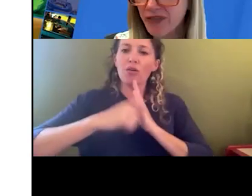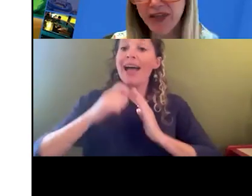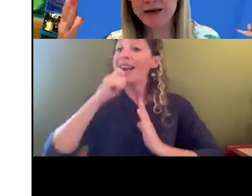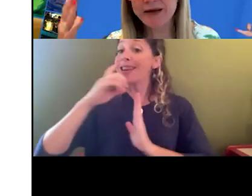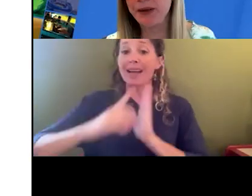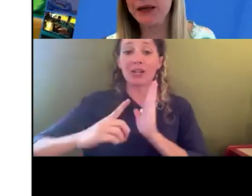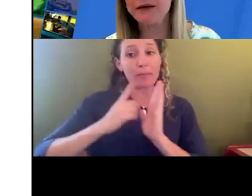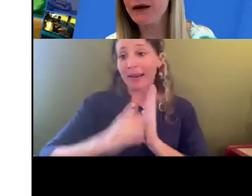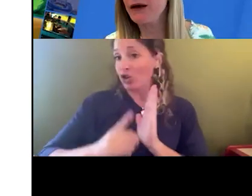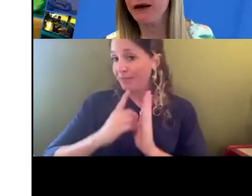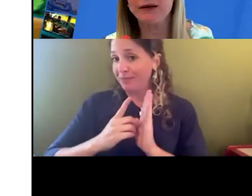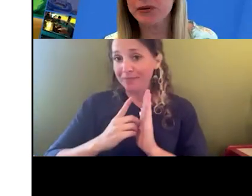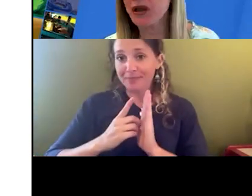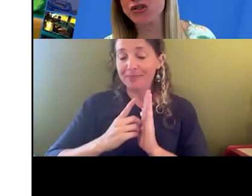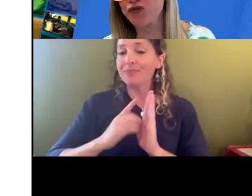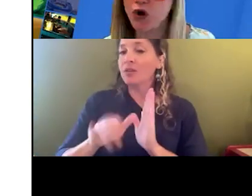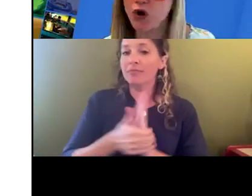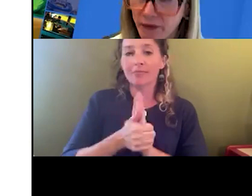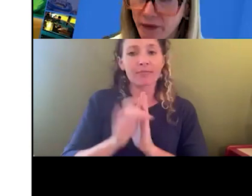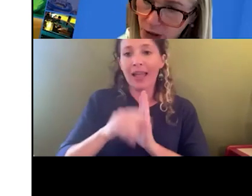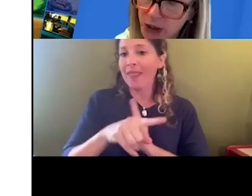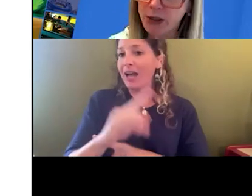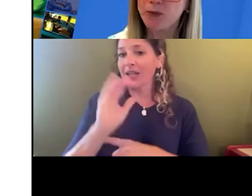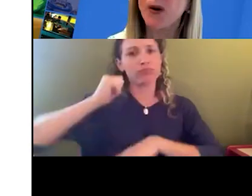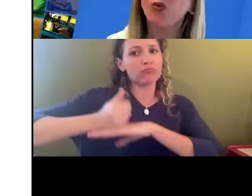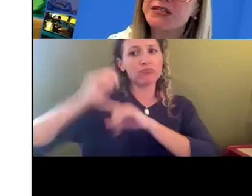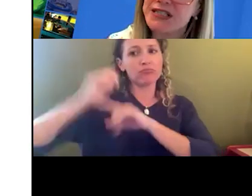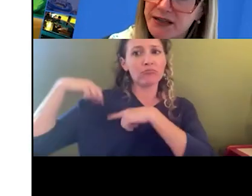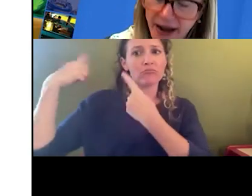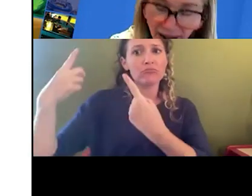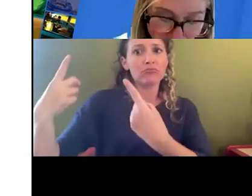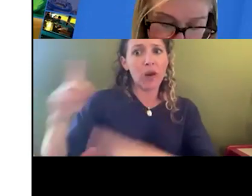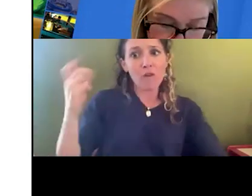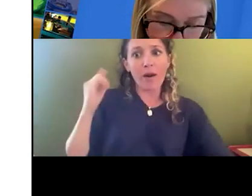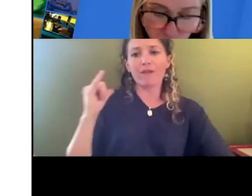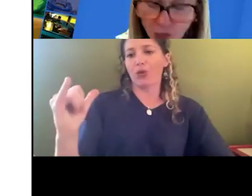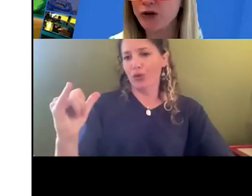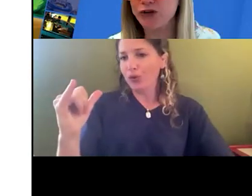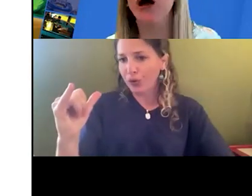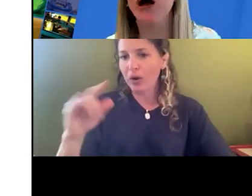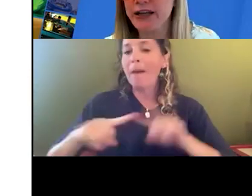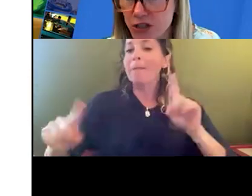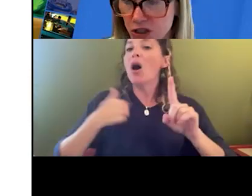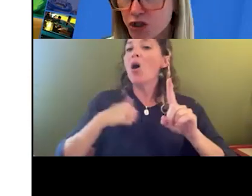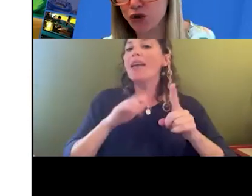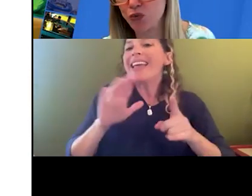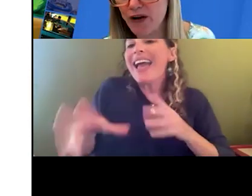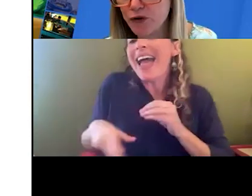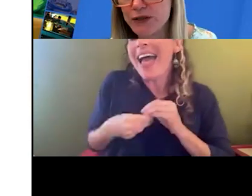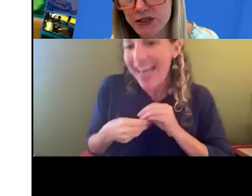That has been in place forever but we did add this go around an additional reference